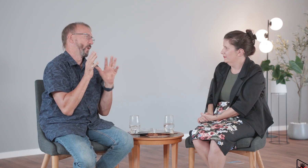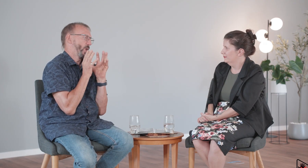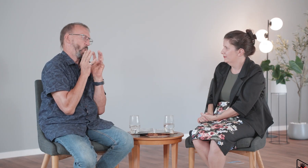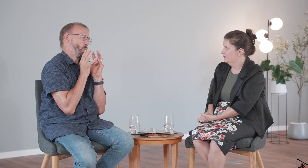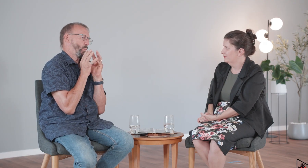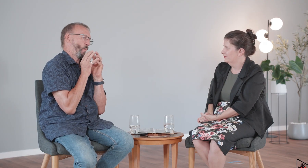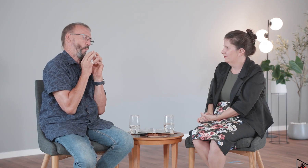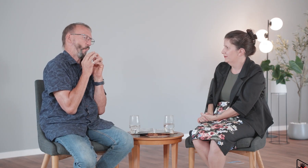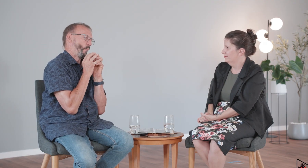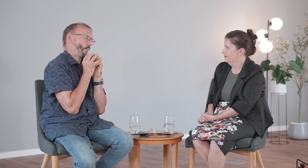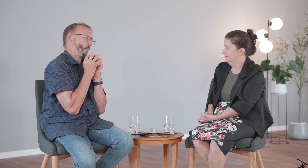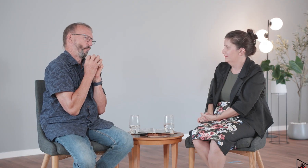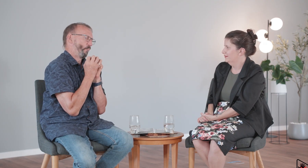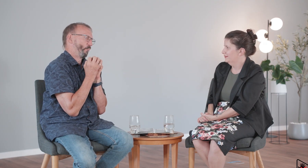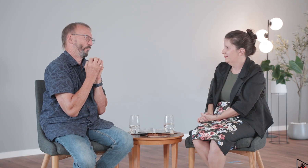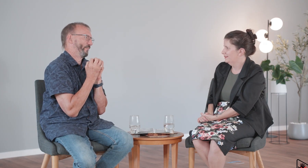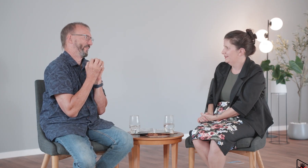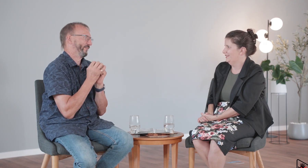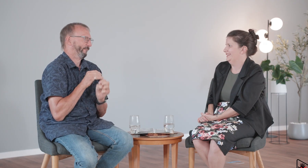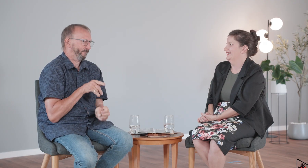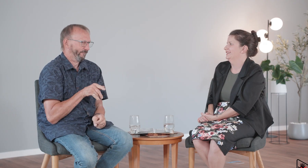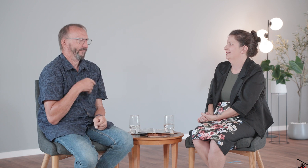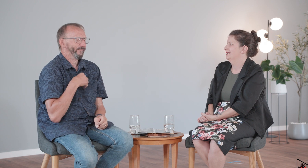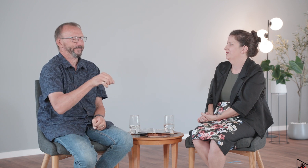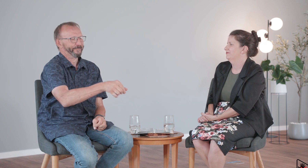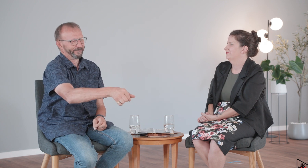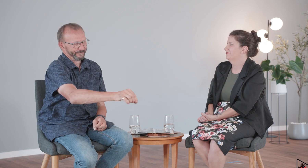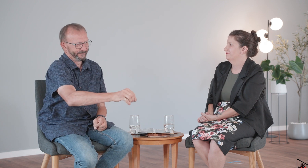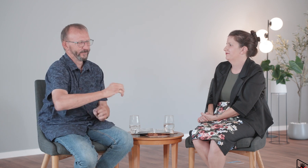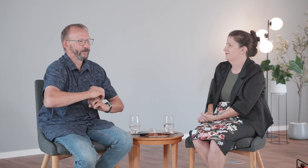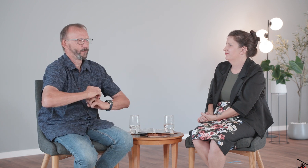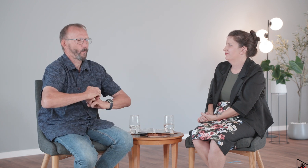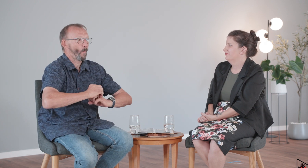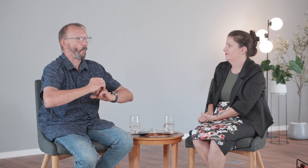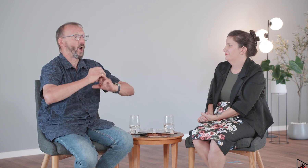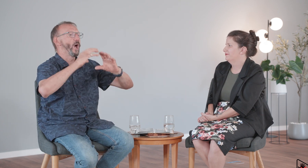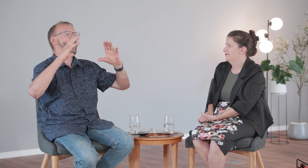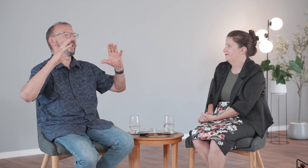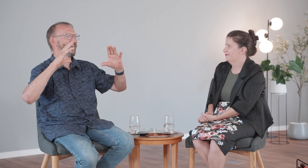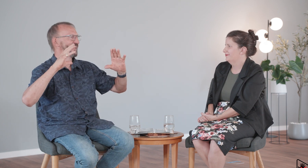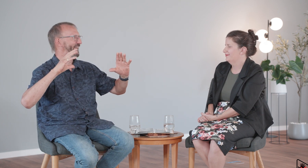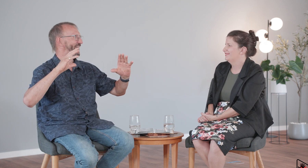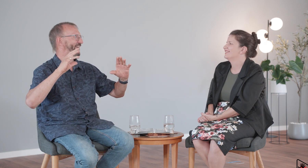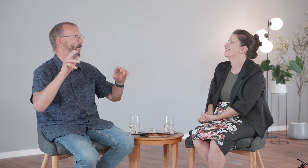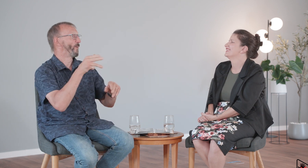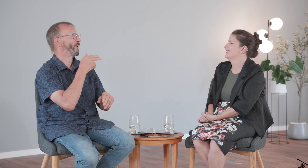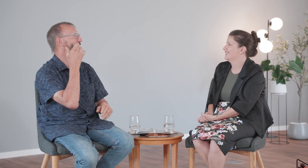was using petrol, the tank was just sucking in on itself. And so I undid it and it opened up to its